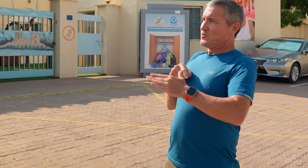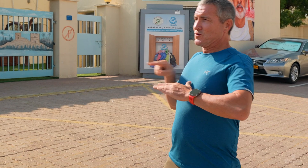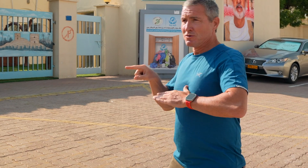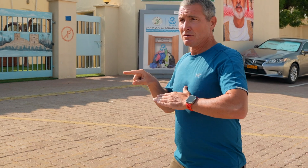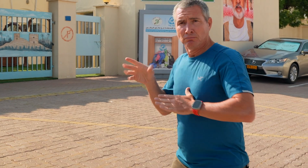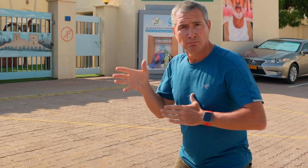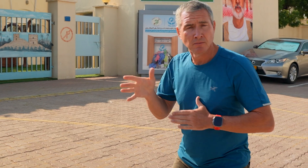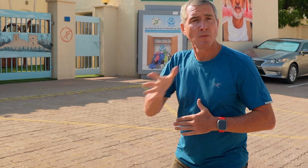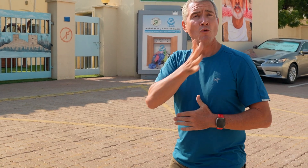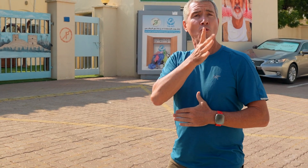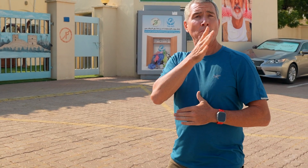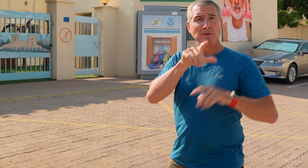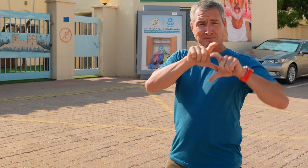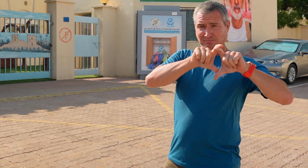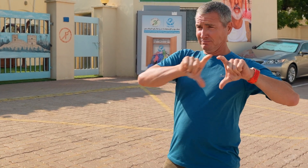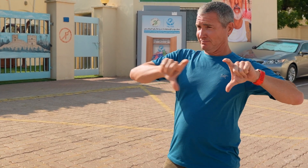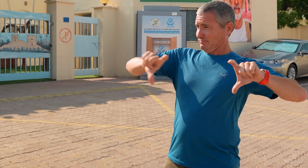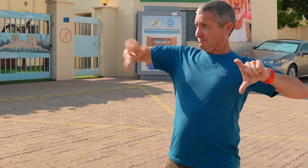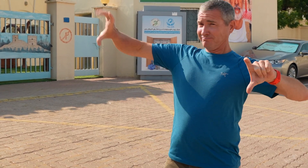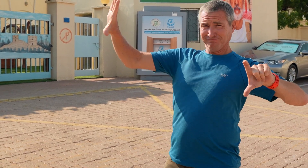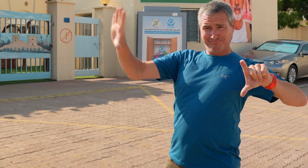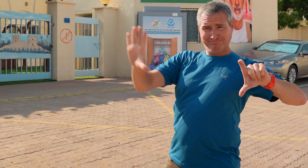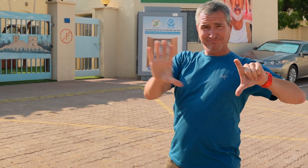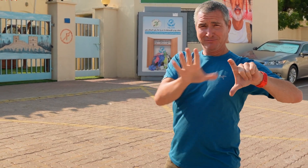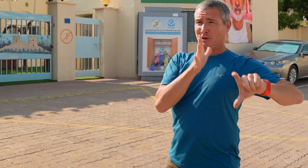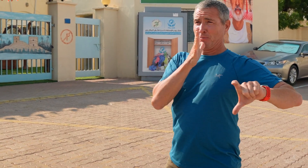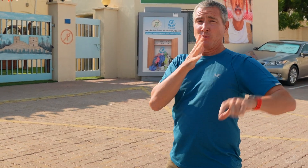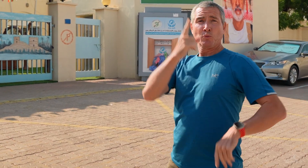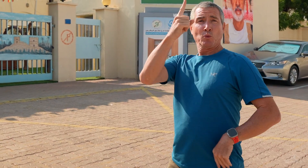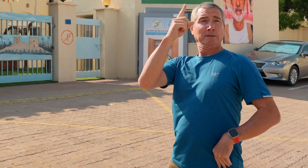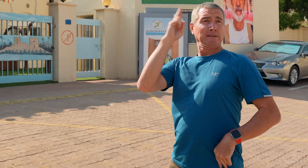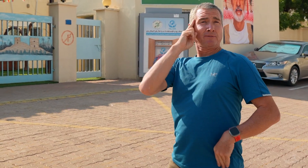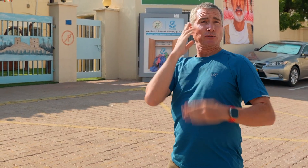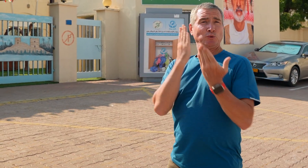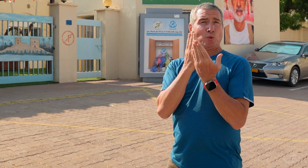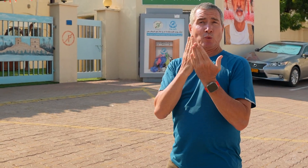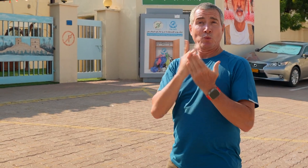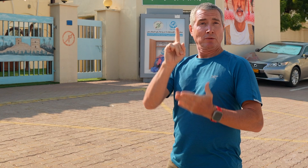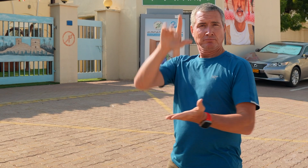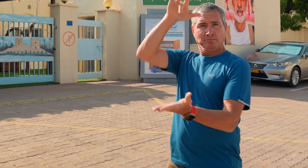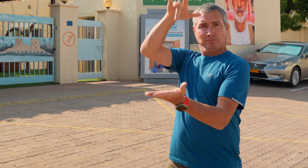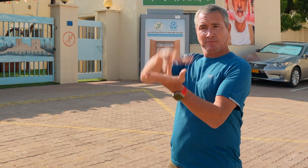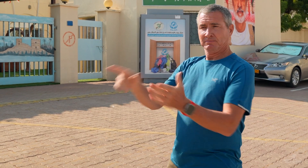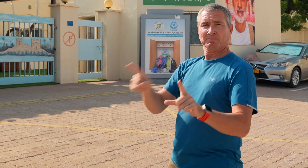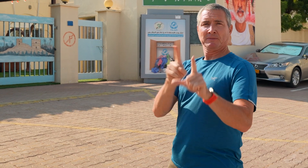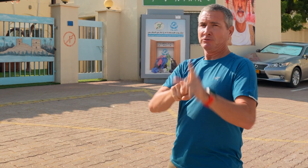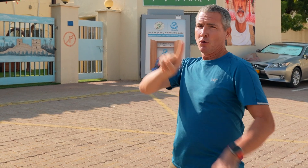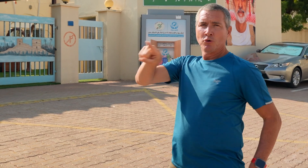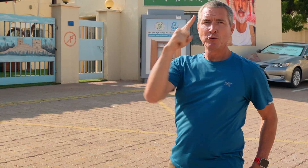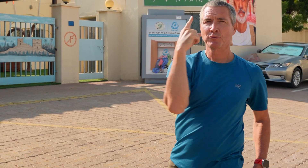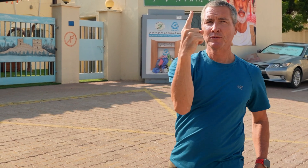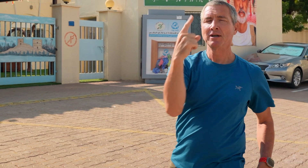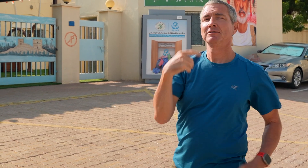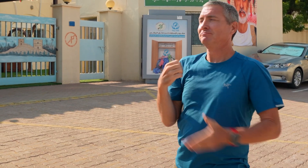In all of Oman, there is just one School for the Deaf and it's here in Muscat.